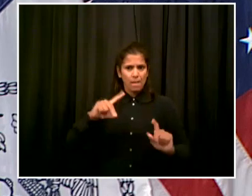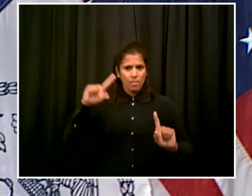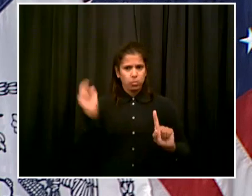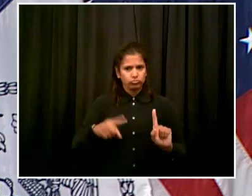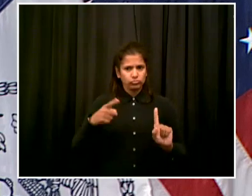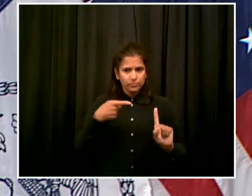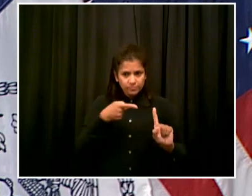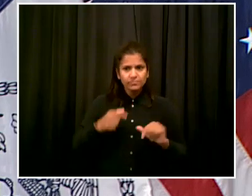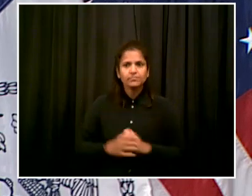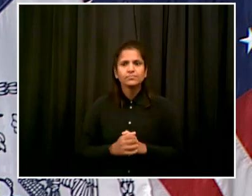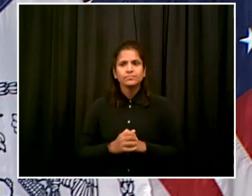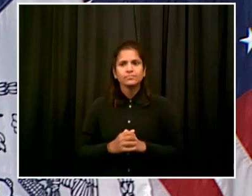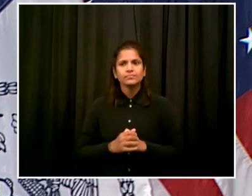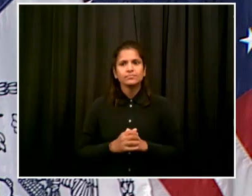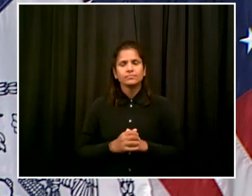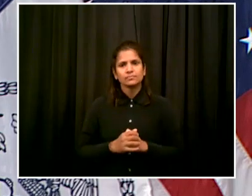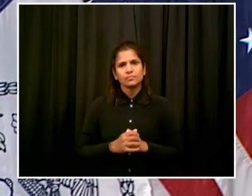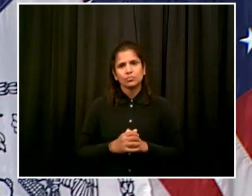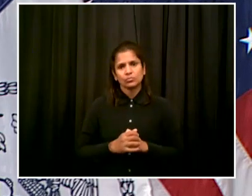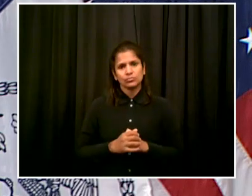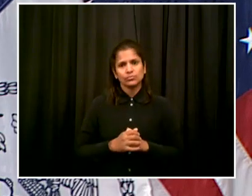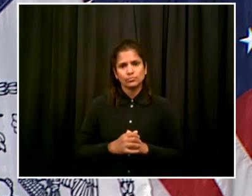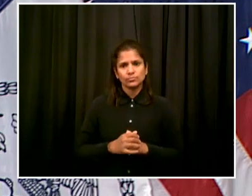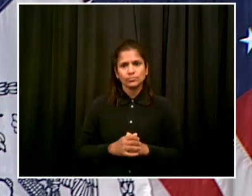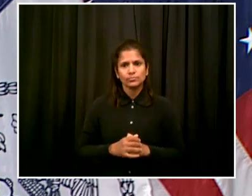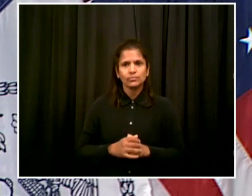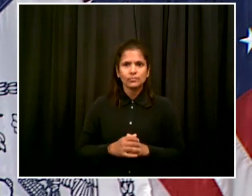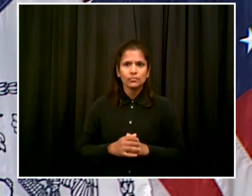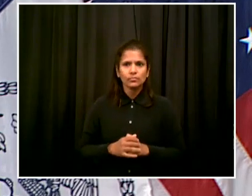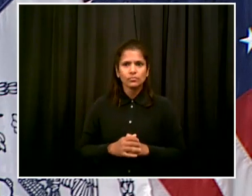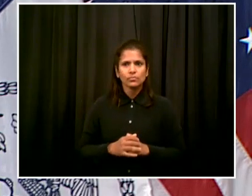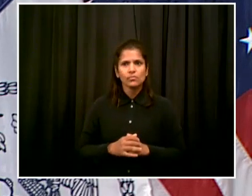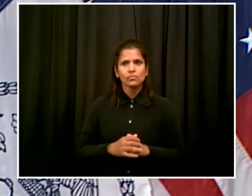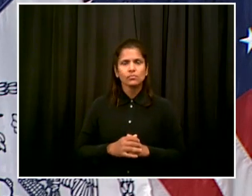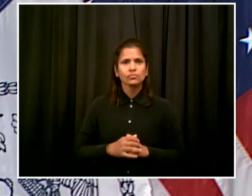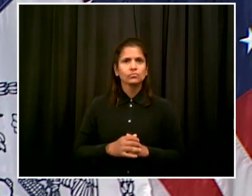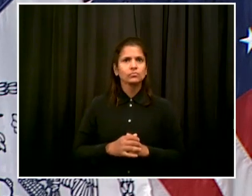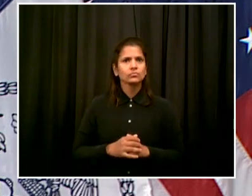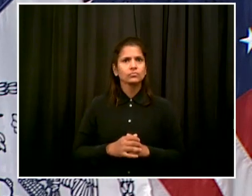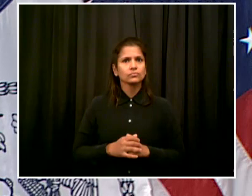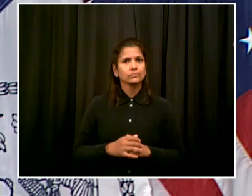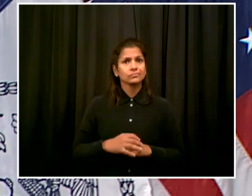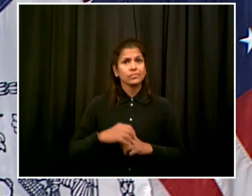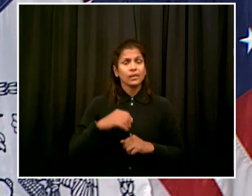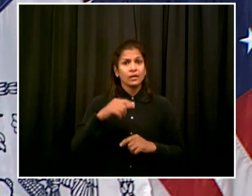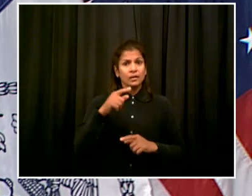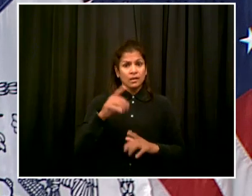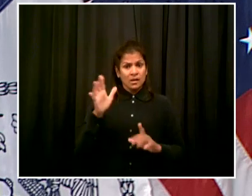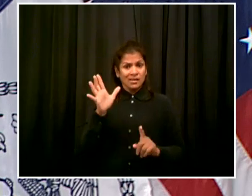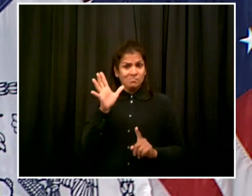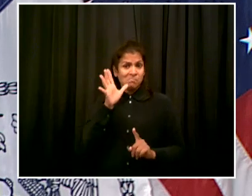FOR OUR KIDS. GO AHEAD. AS A FOLLOW- UP TO THAT,